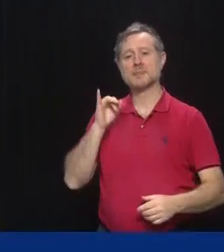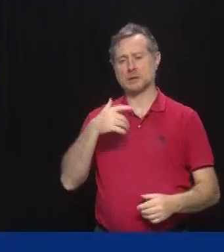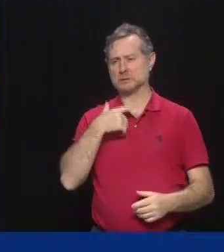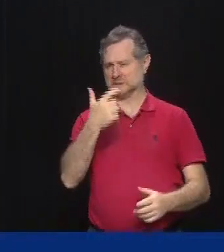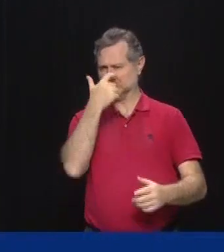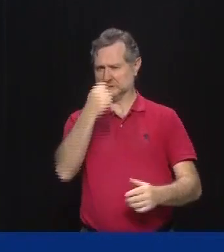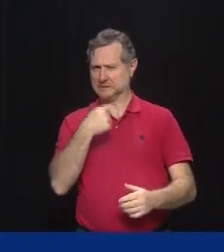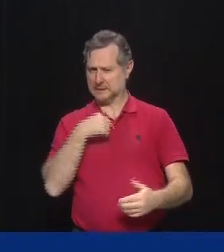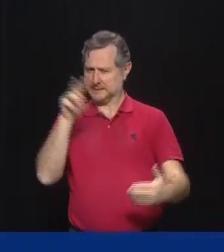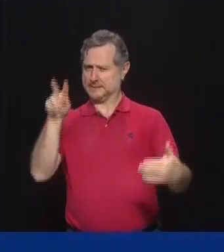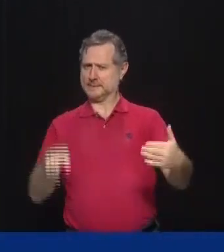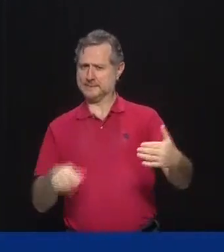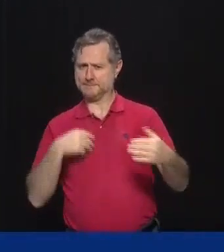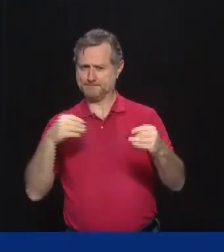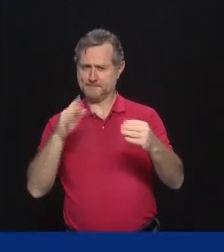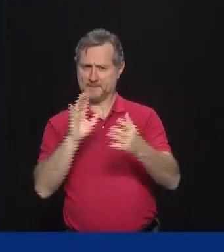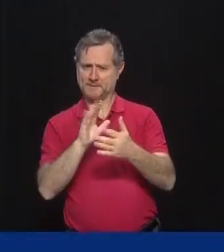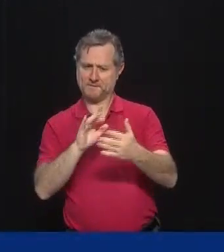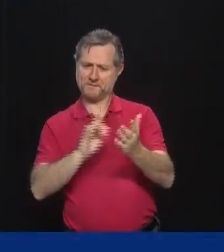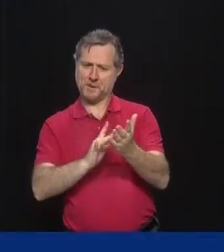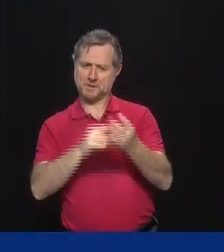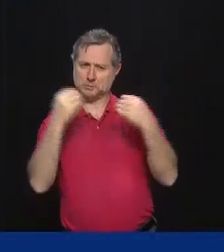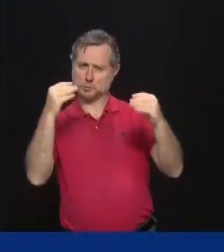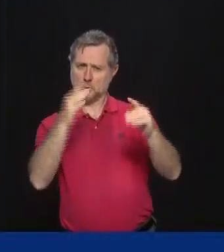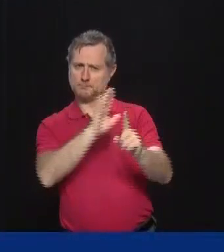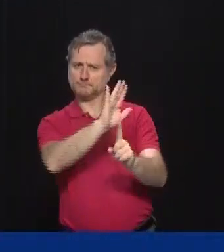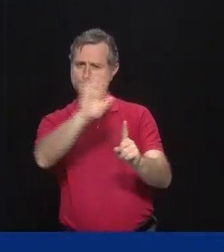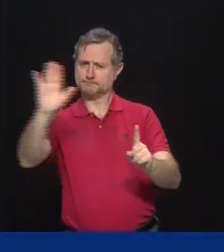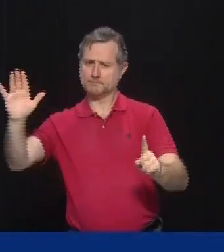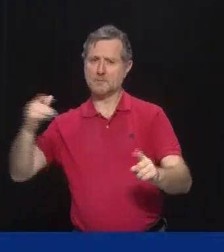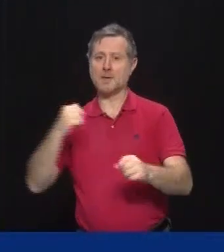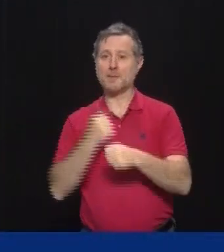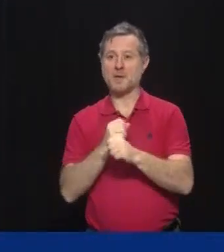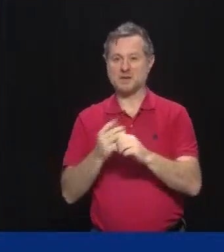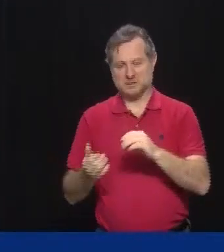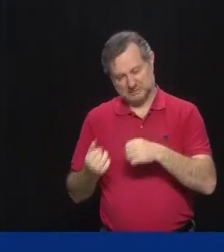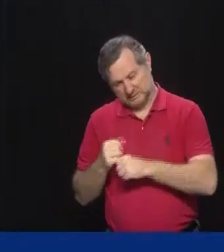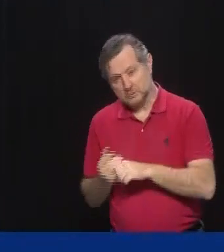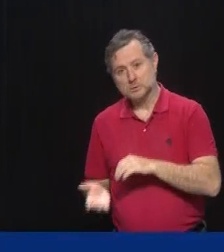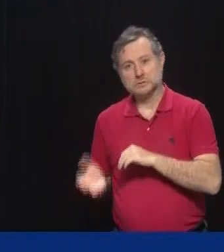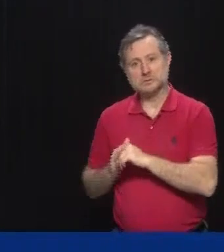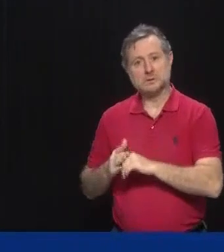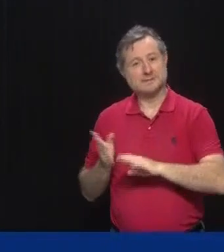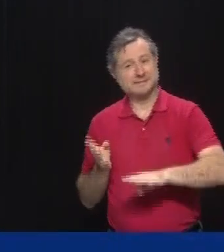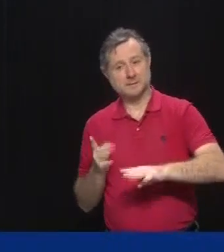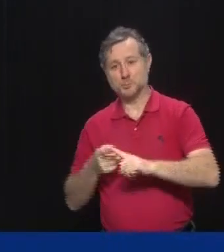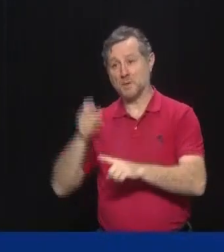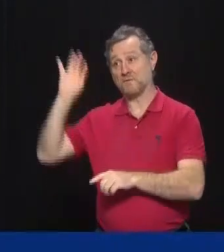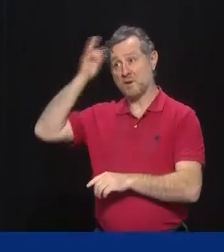YOU CAN SEE THE LIST HERE TO SEE THE PREORDERS FROM NEW YORK STATE AND WHAT'S INTERESTING THE